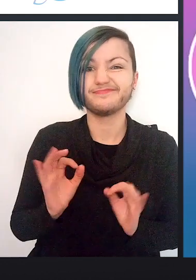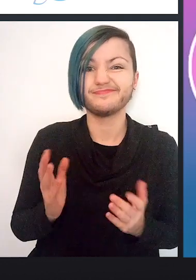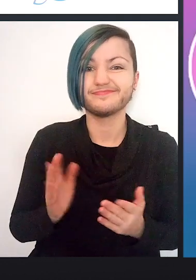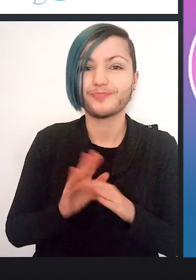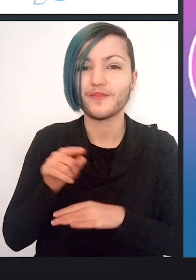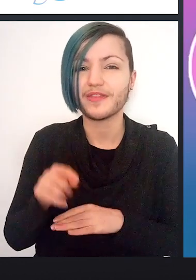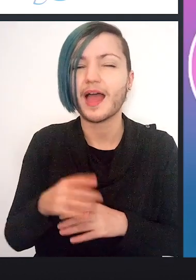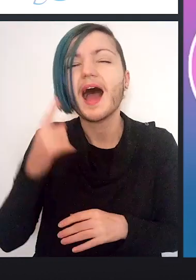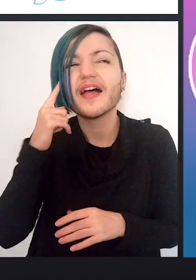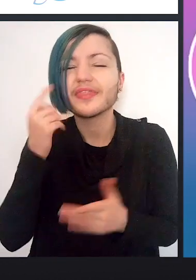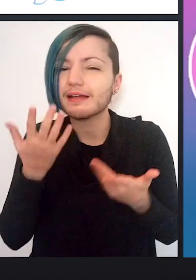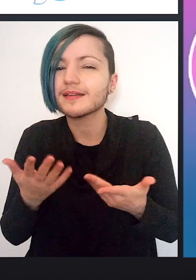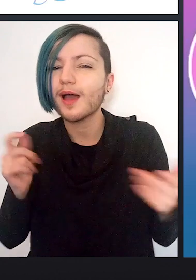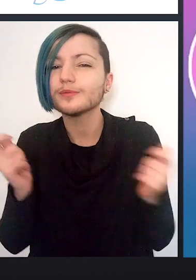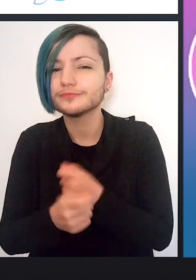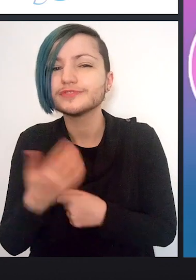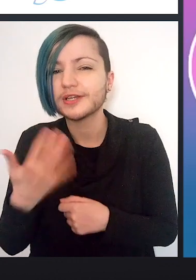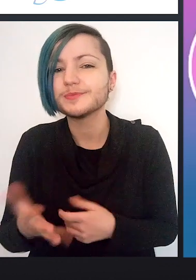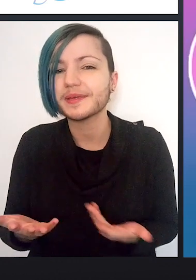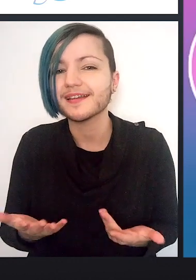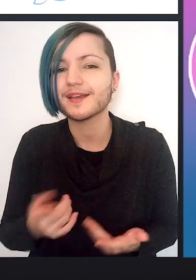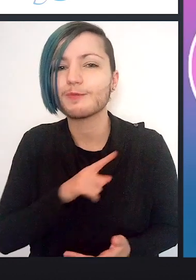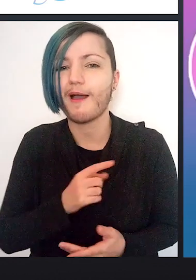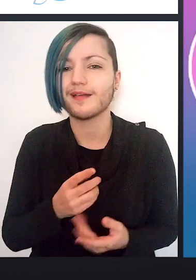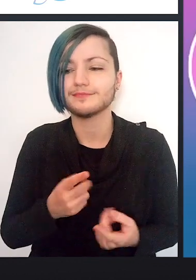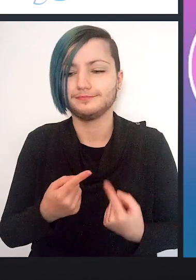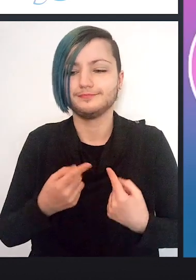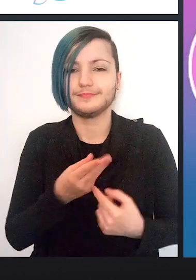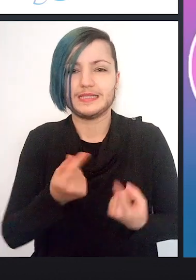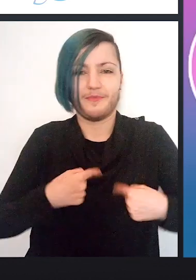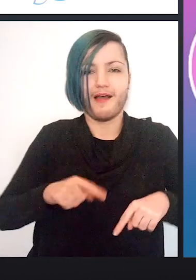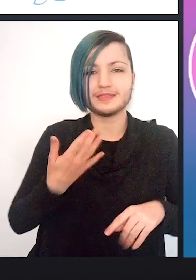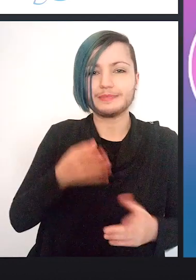I suspect they do now, because some of us have talked about it.